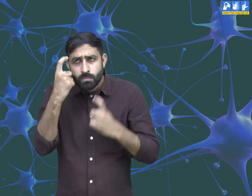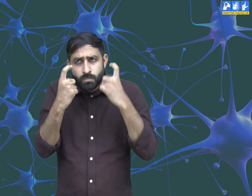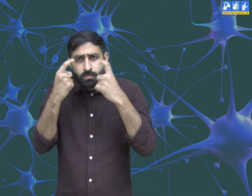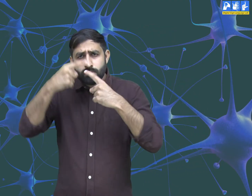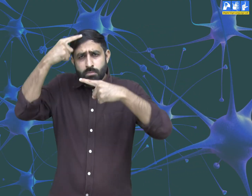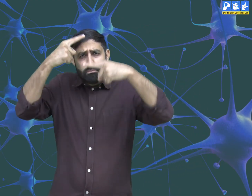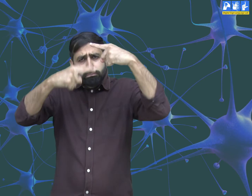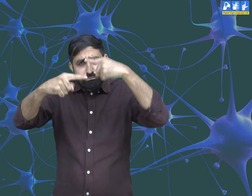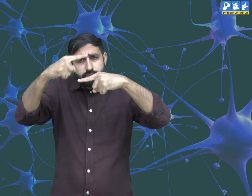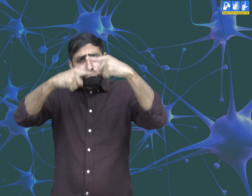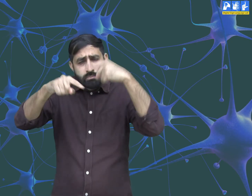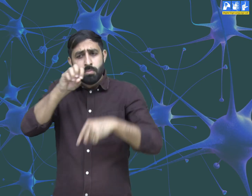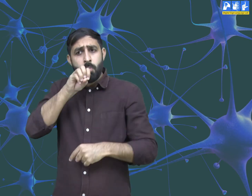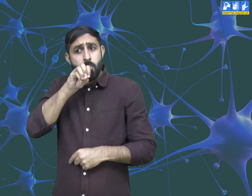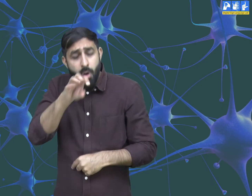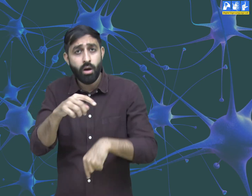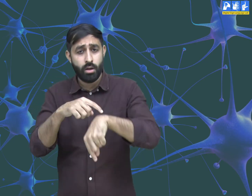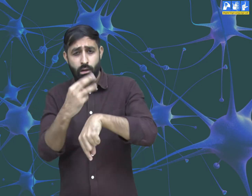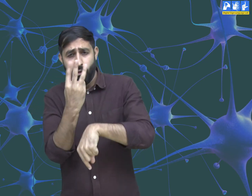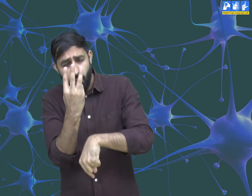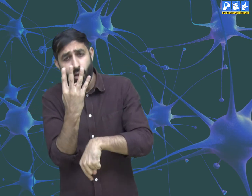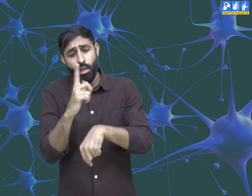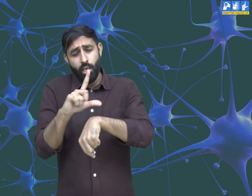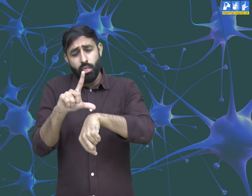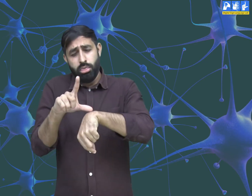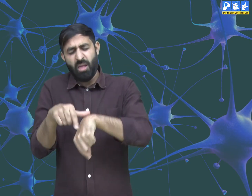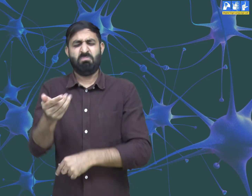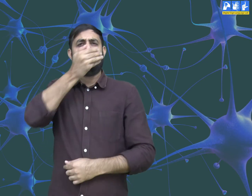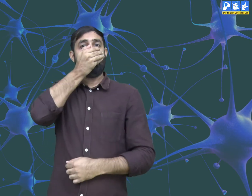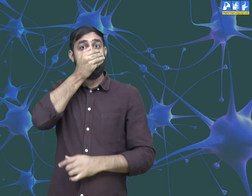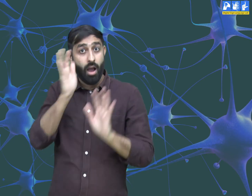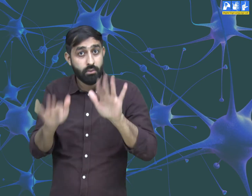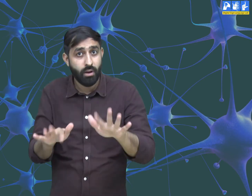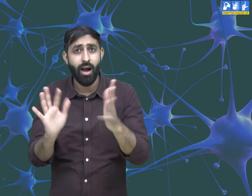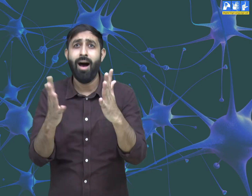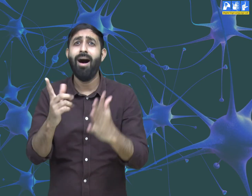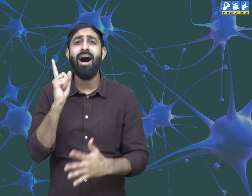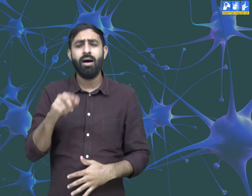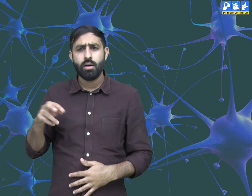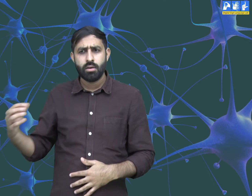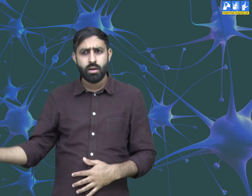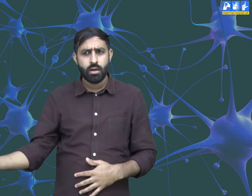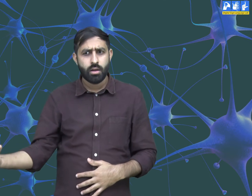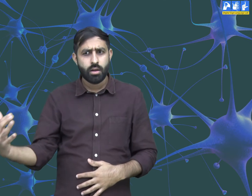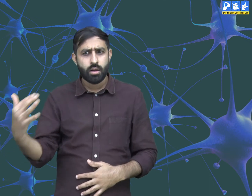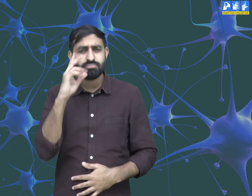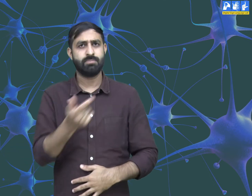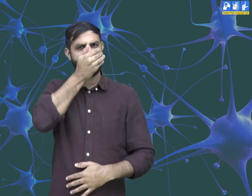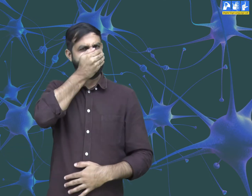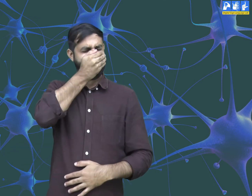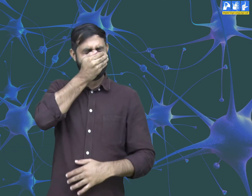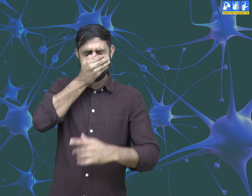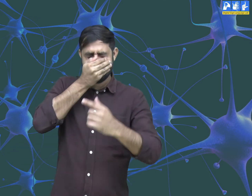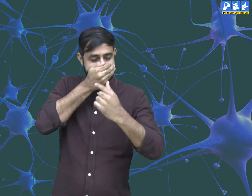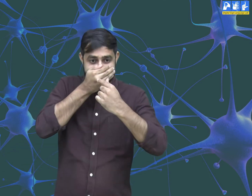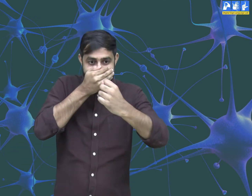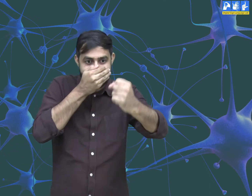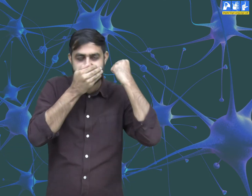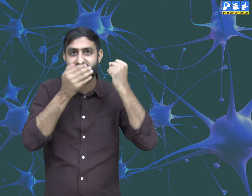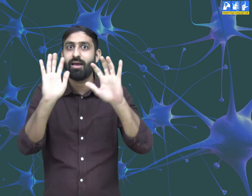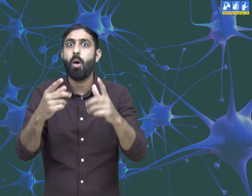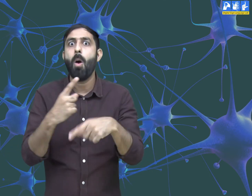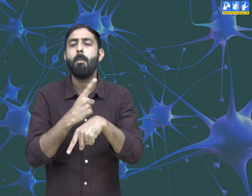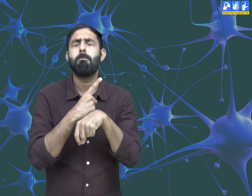All these activities happens in the brain very quickly.